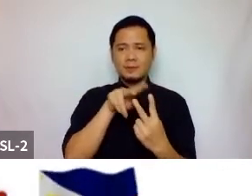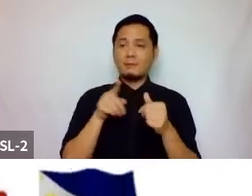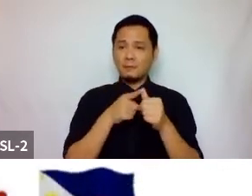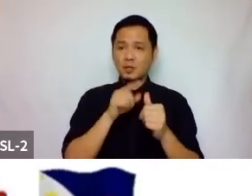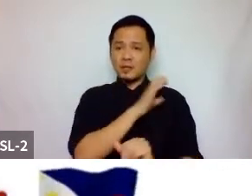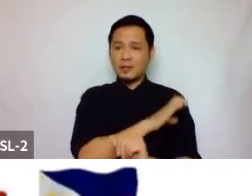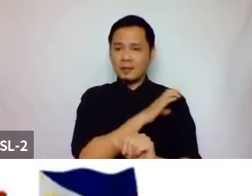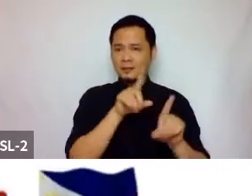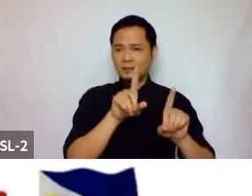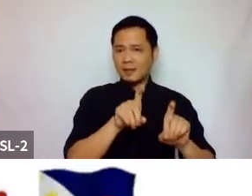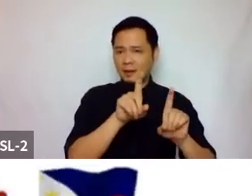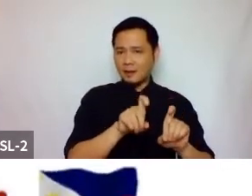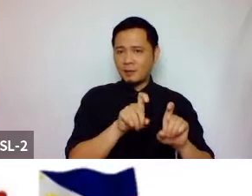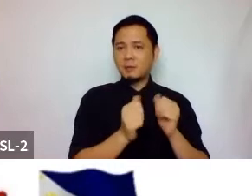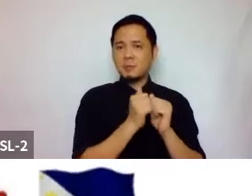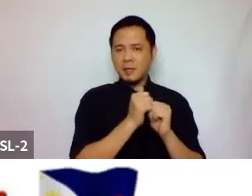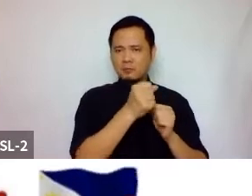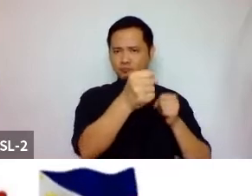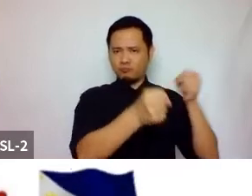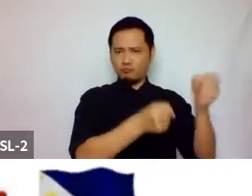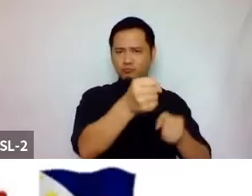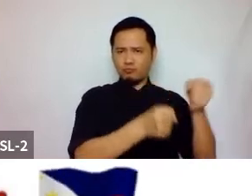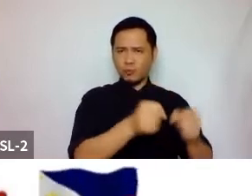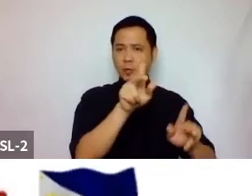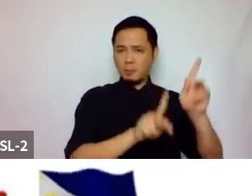This means they will try their vaccine on our population.